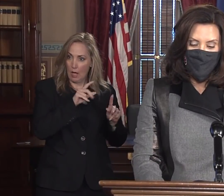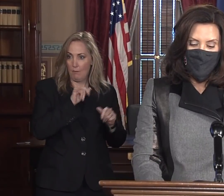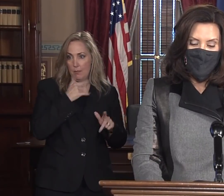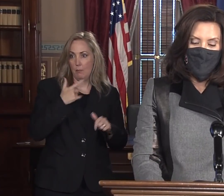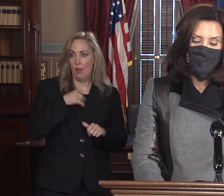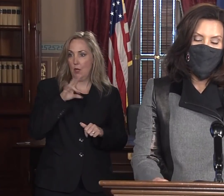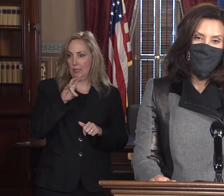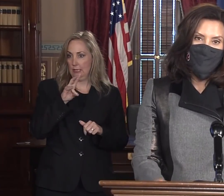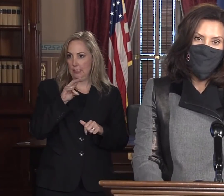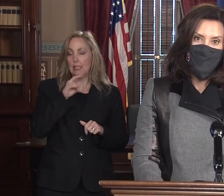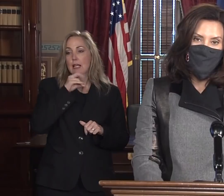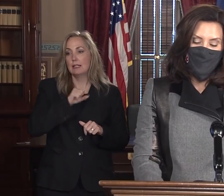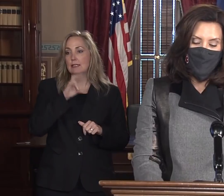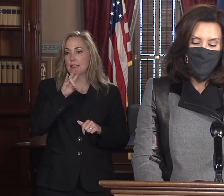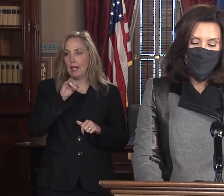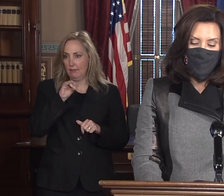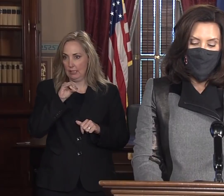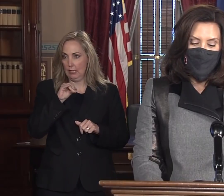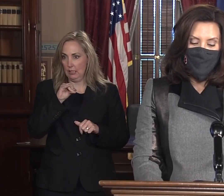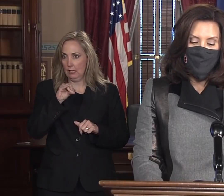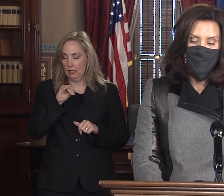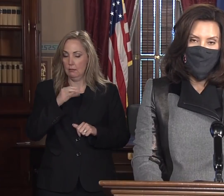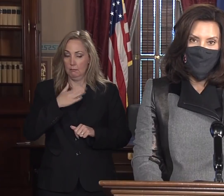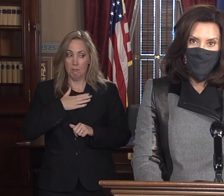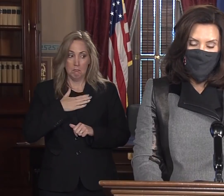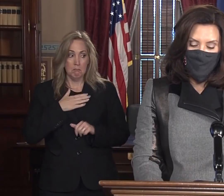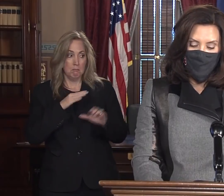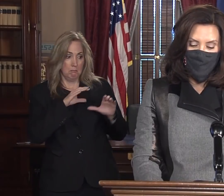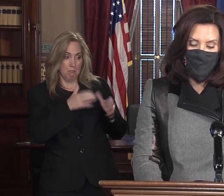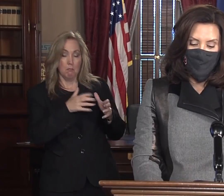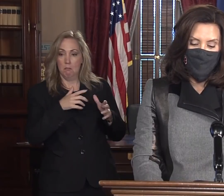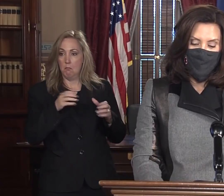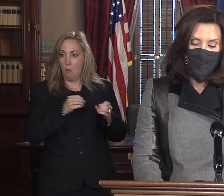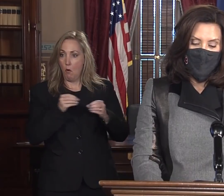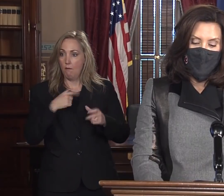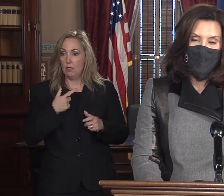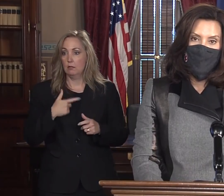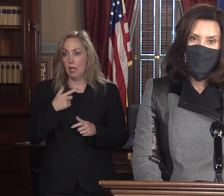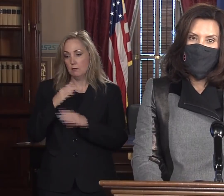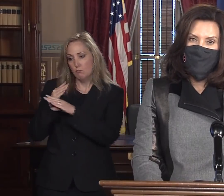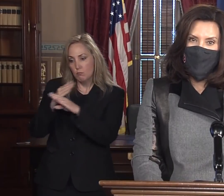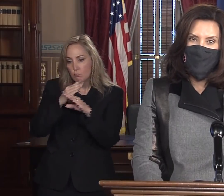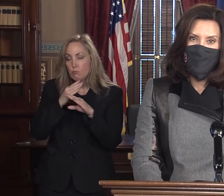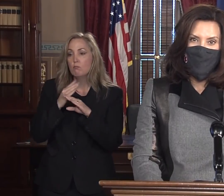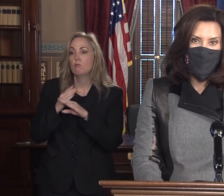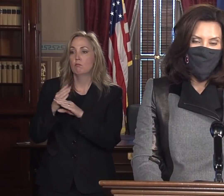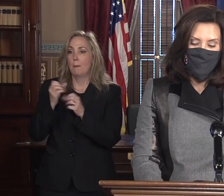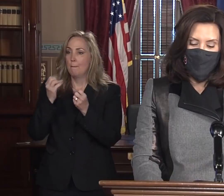PEOPLE 80 YEARS AND OLDER HAVE A FATALITY RATE OF 28% COMPARED TO